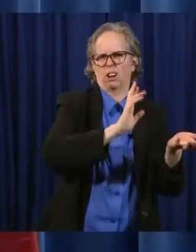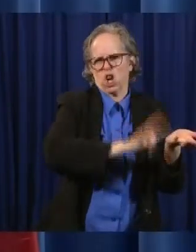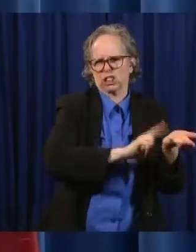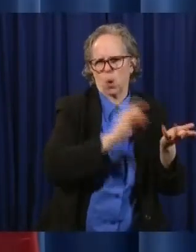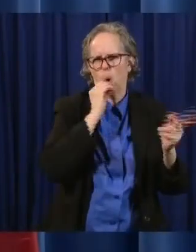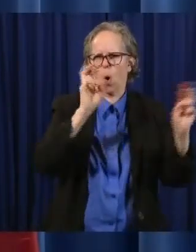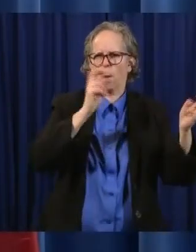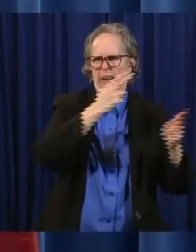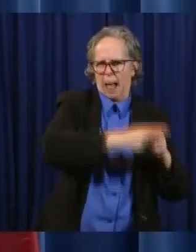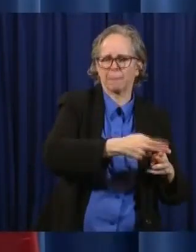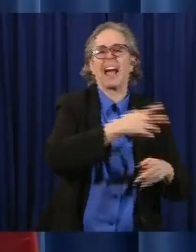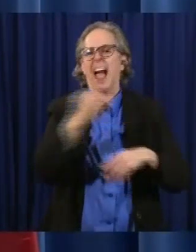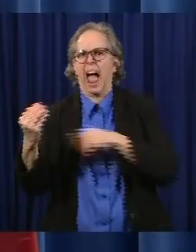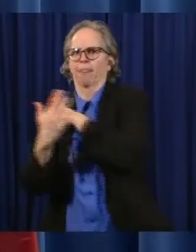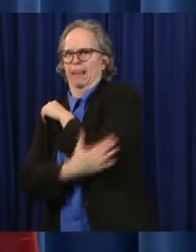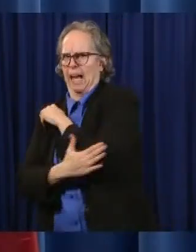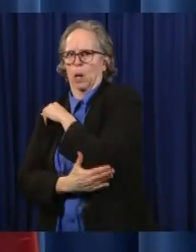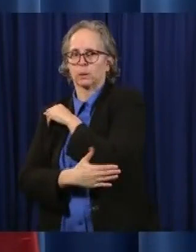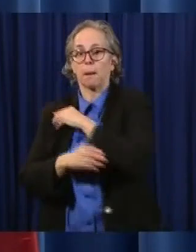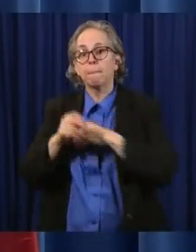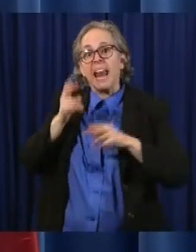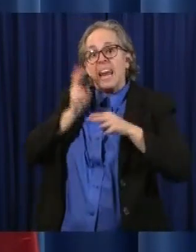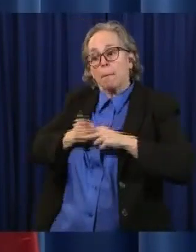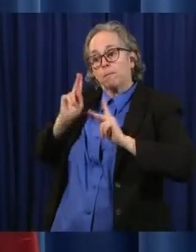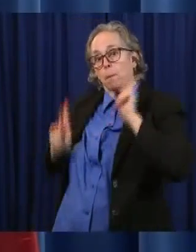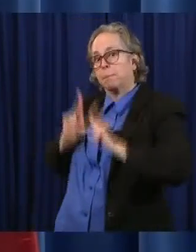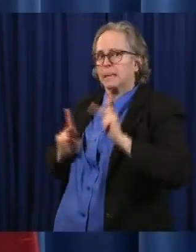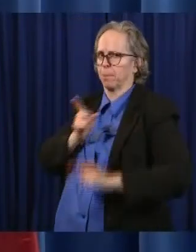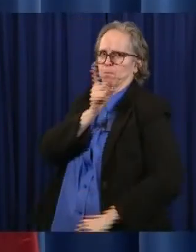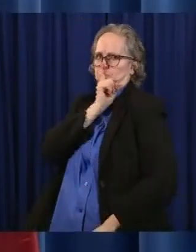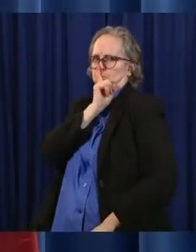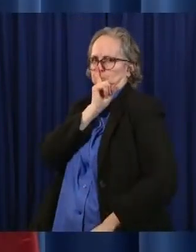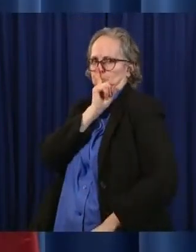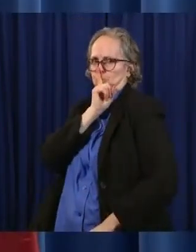SO WE WILL ALSO BREAK IT DOWN, AS I SAID, BY FACILITY AND BY COUNTY.